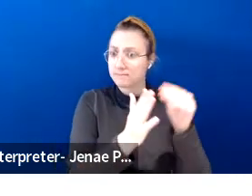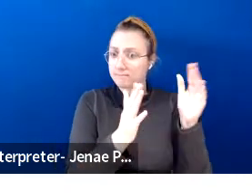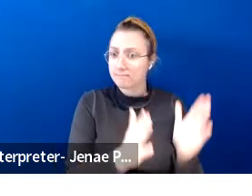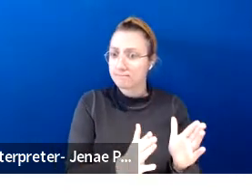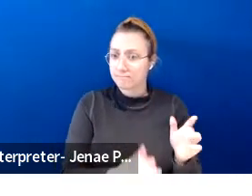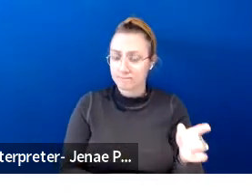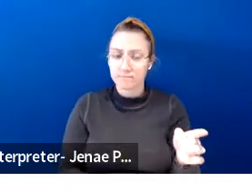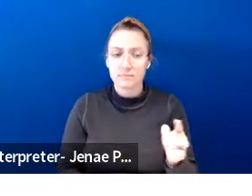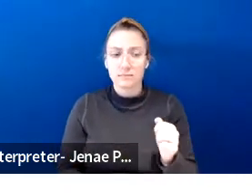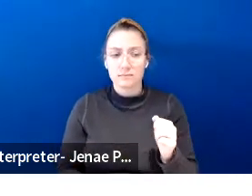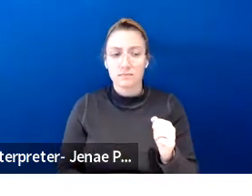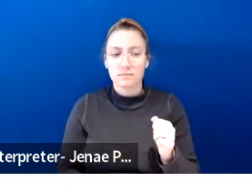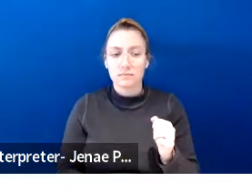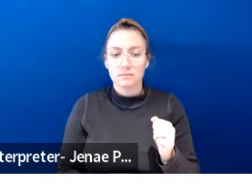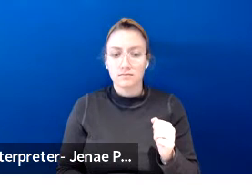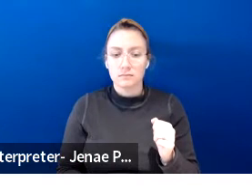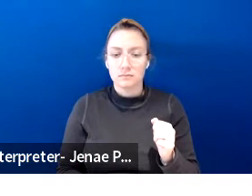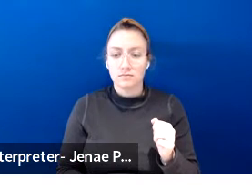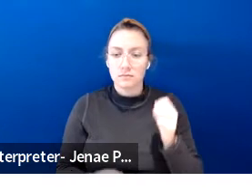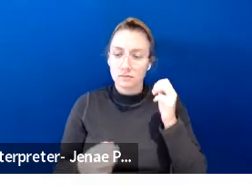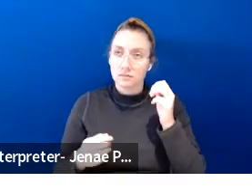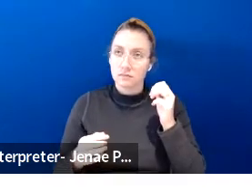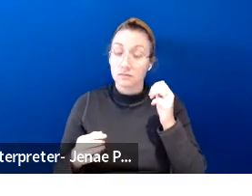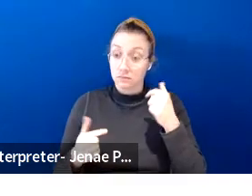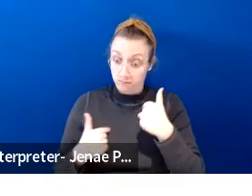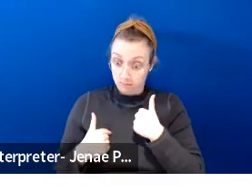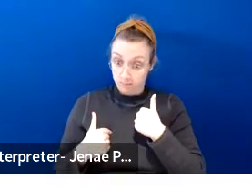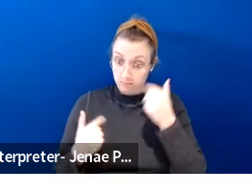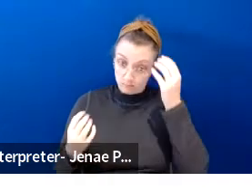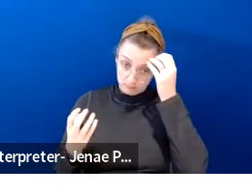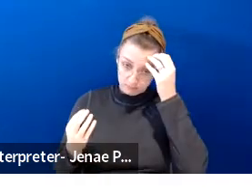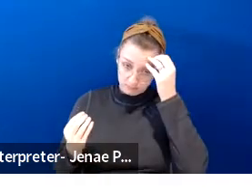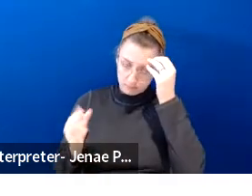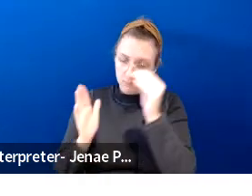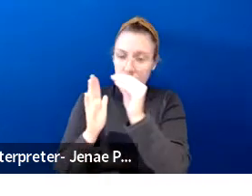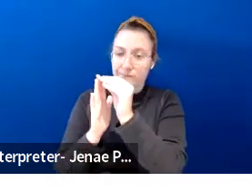taking an inventory of your thoughts for a week or start with a day